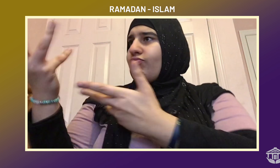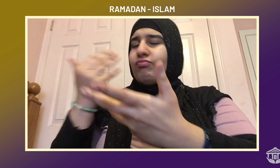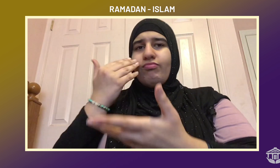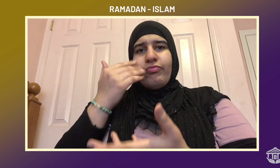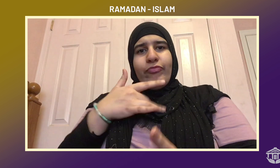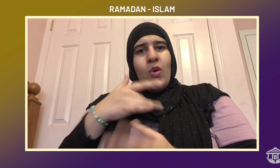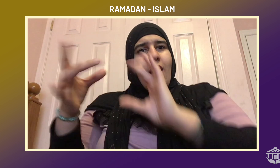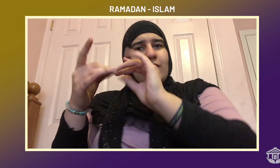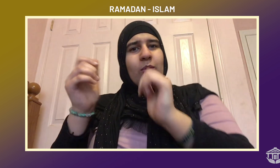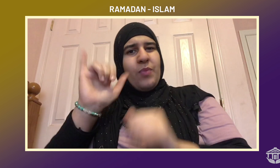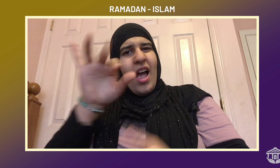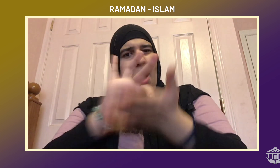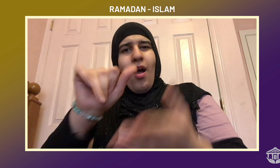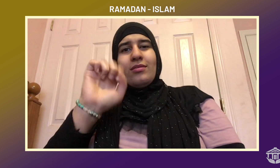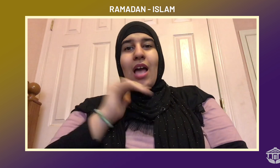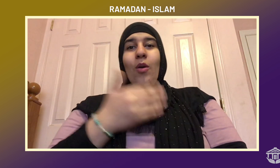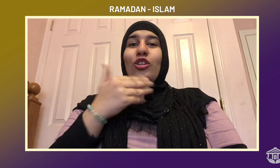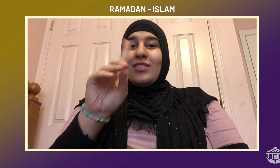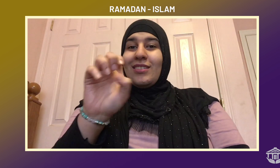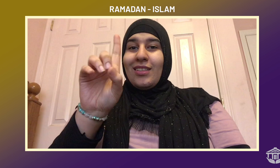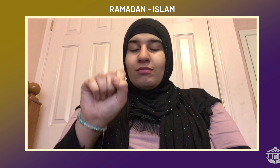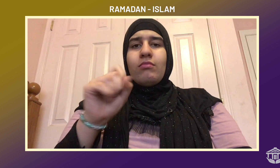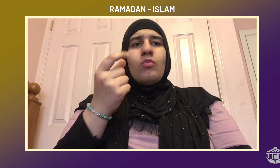by fasting for the month of Ramadan we better understand their experience.